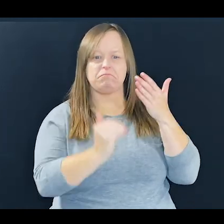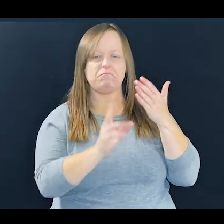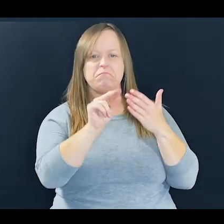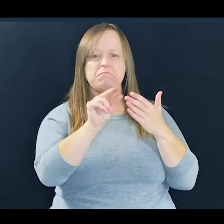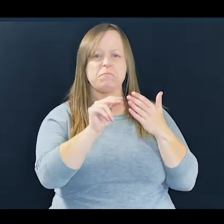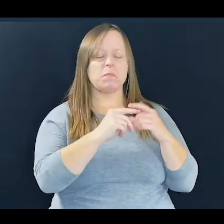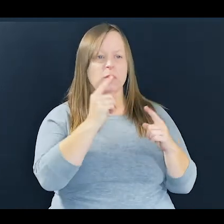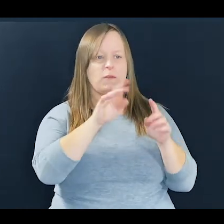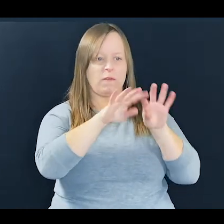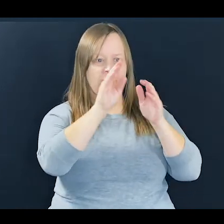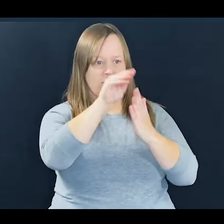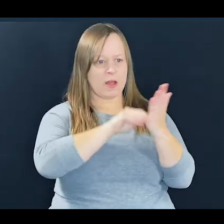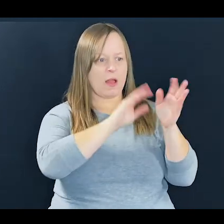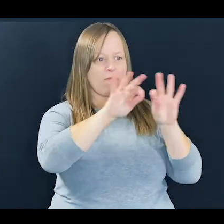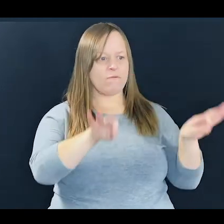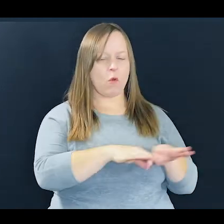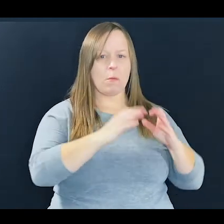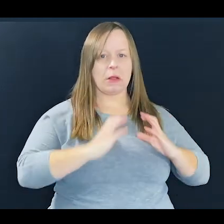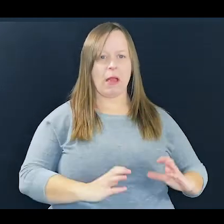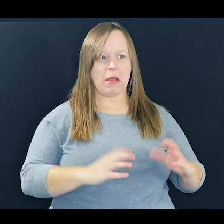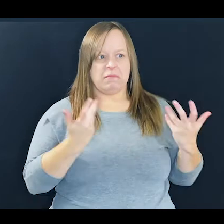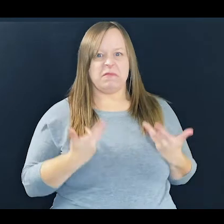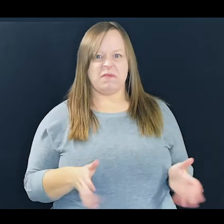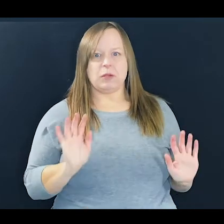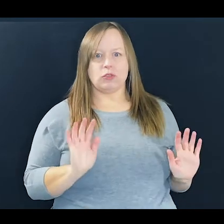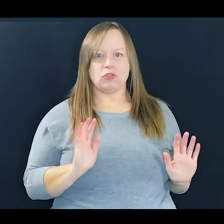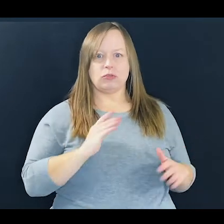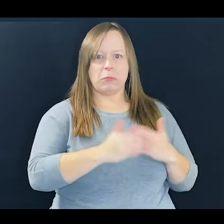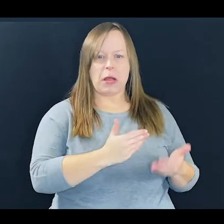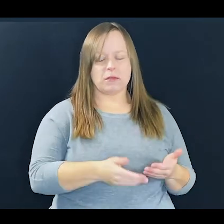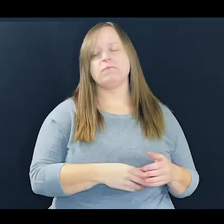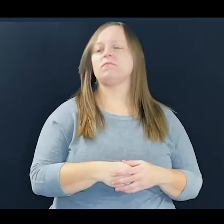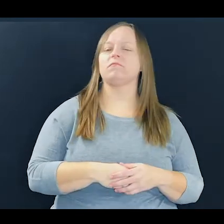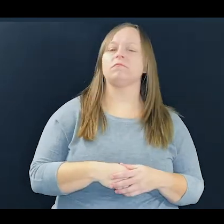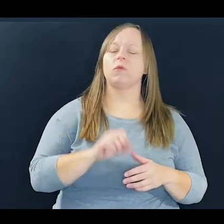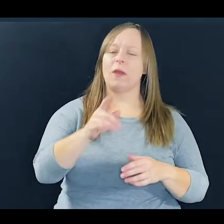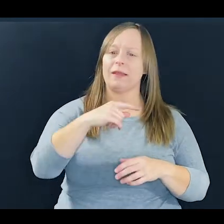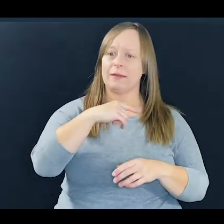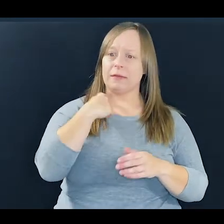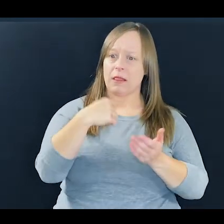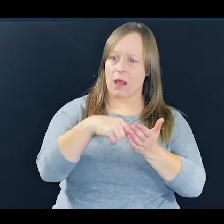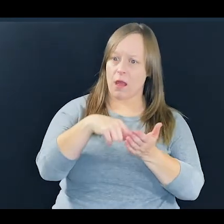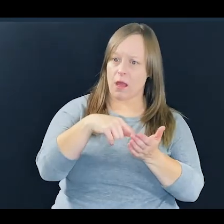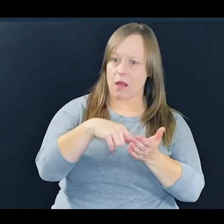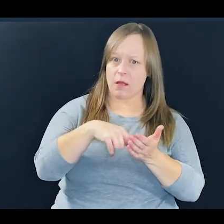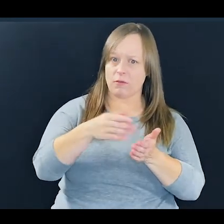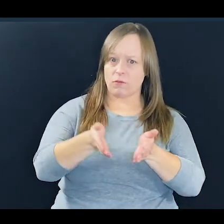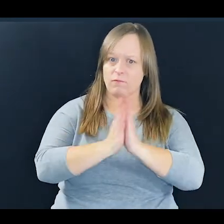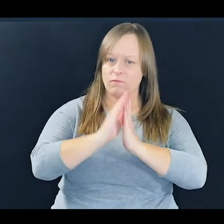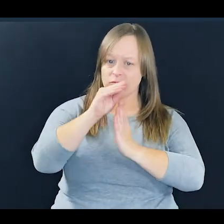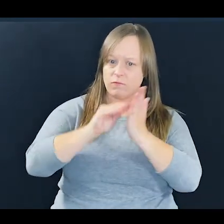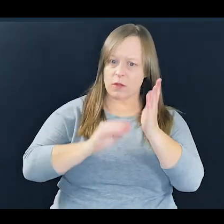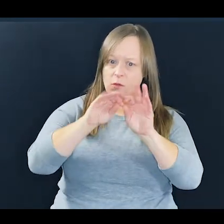Once you fill out the form, a client is pretty much good to go. And is there a deadline to fill out this request form?